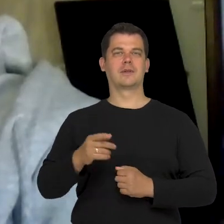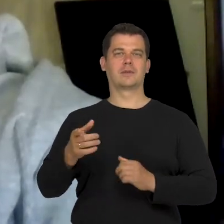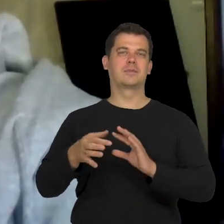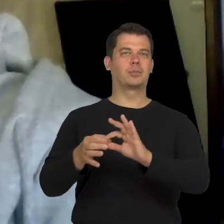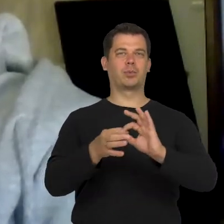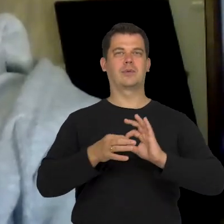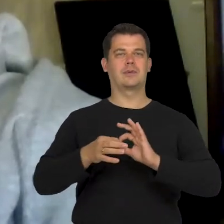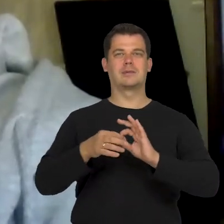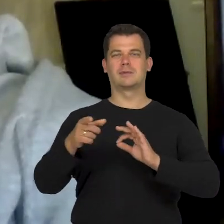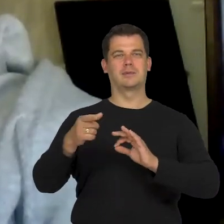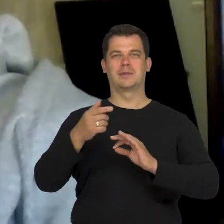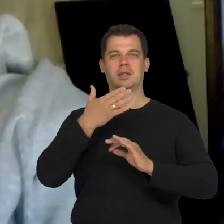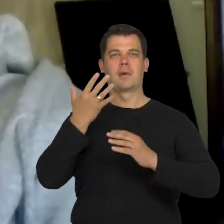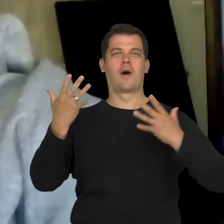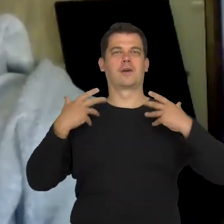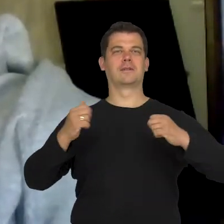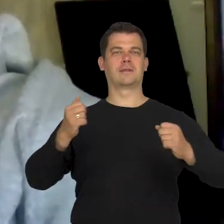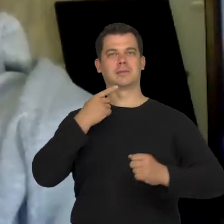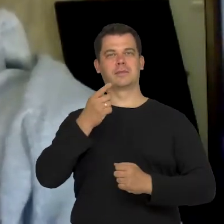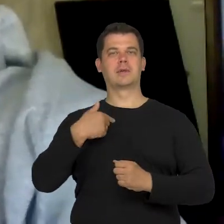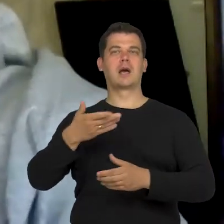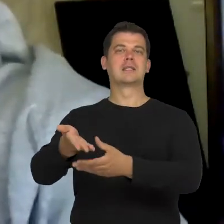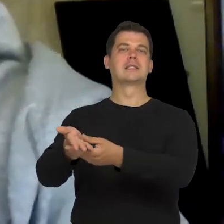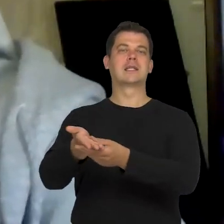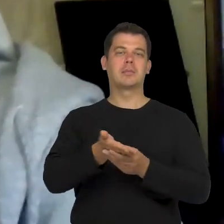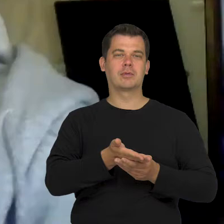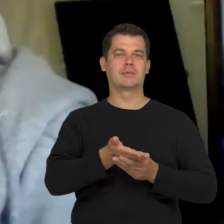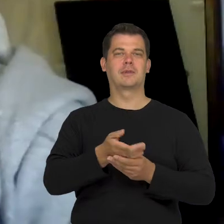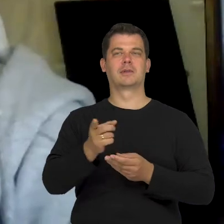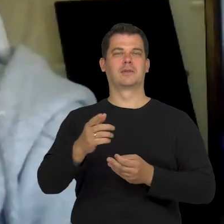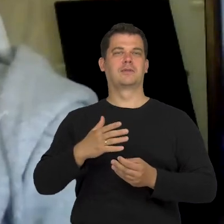Nobody has ever told me that I invited a strange theatre to an exhibition.